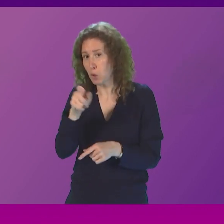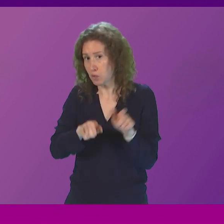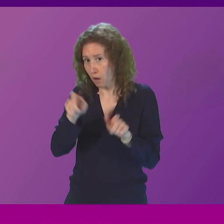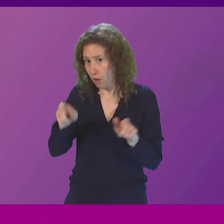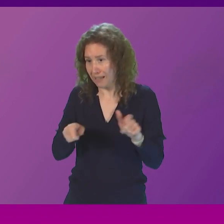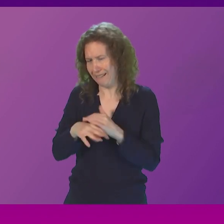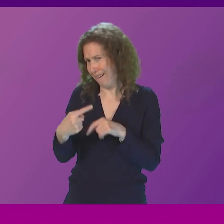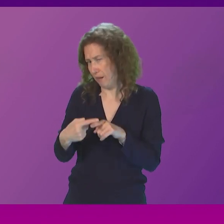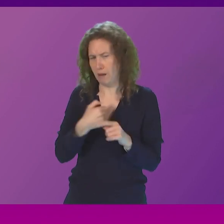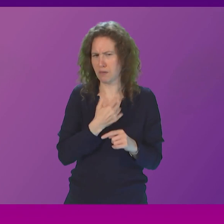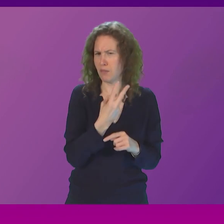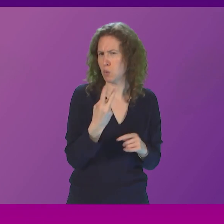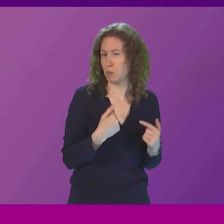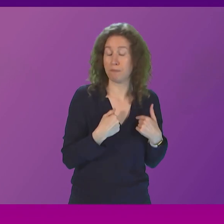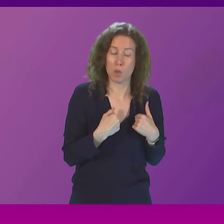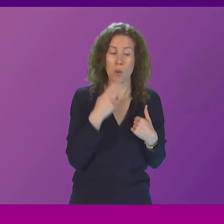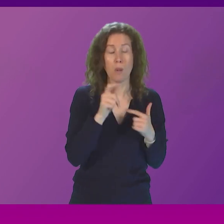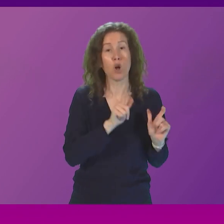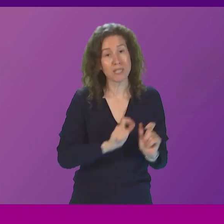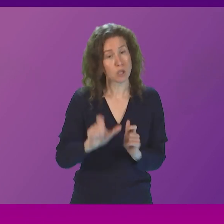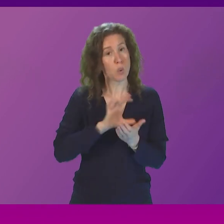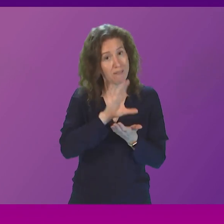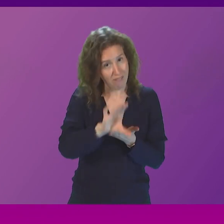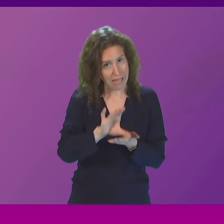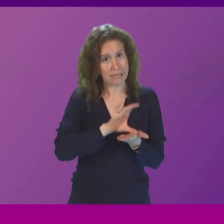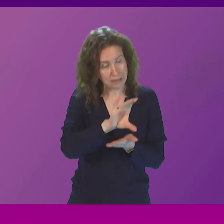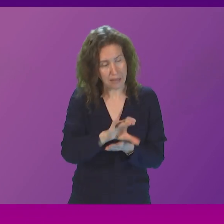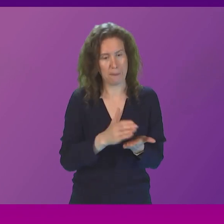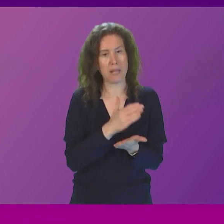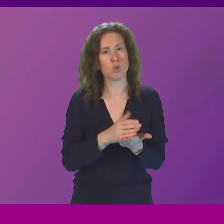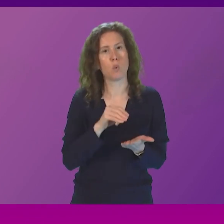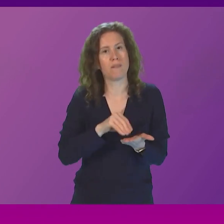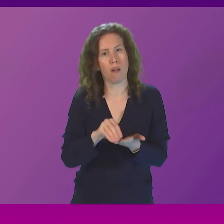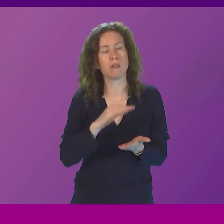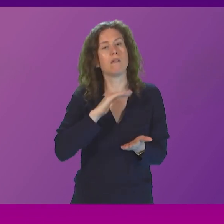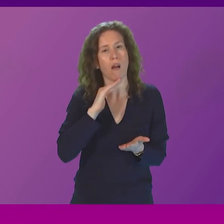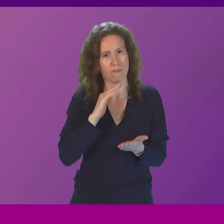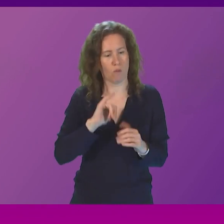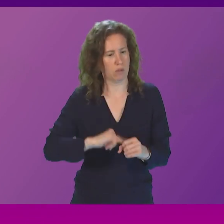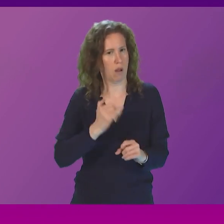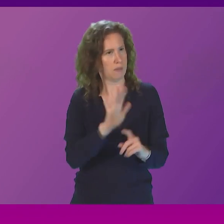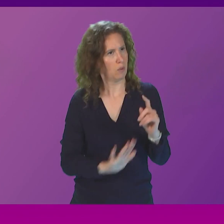We will continue to invest and to ensure that we adequately fund pharmacies up and down the country.